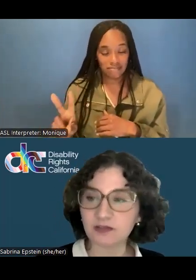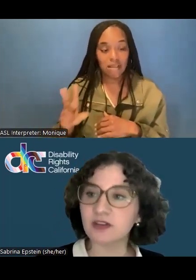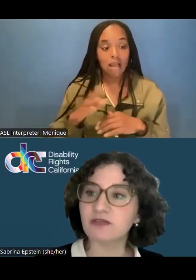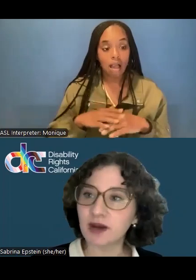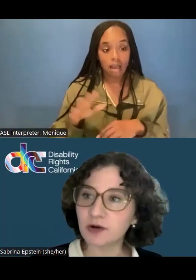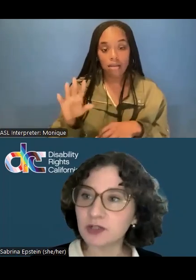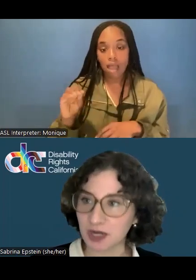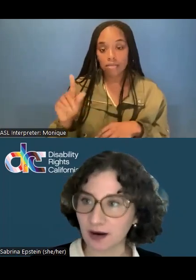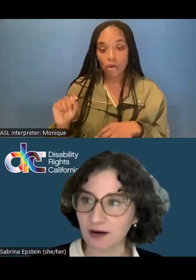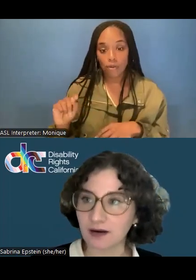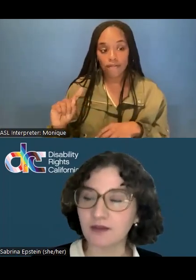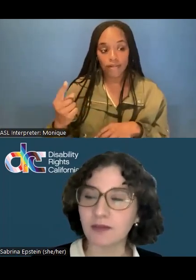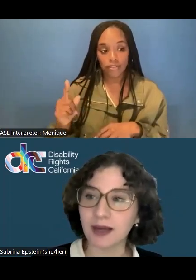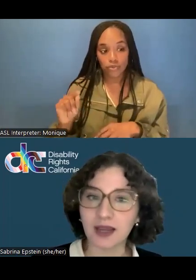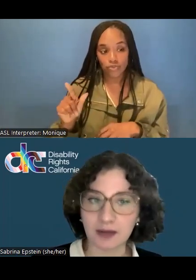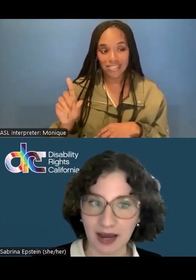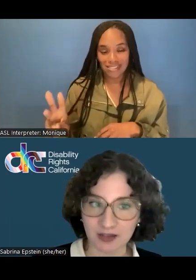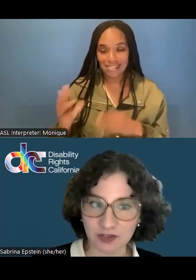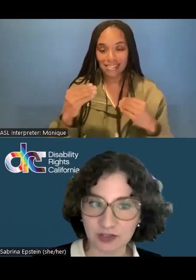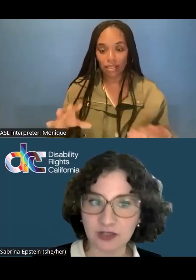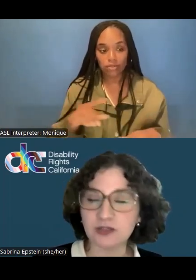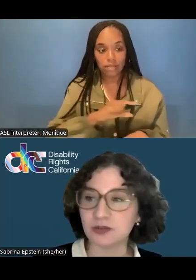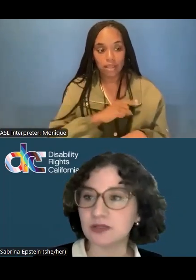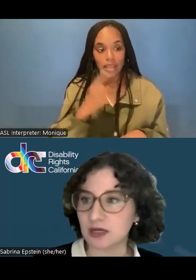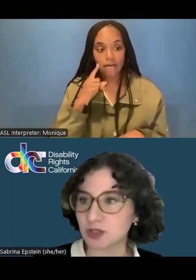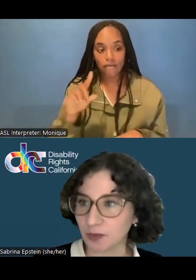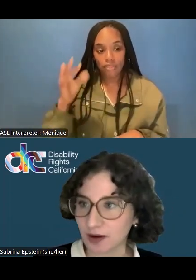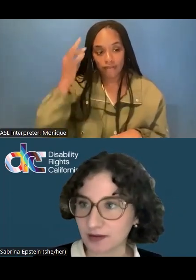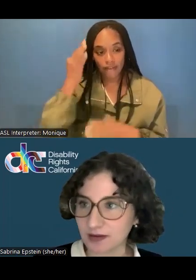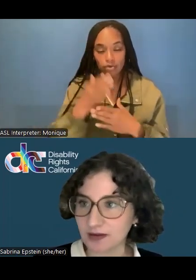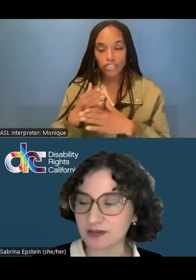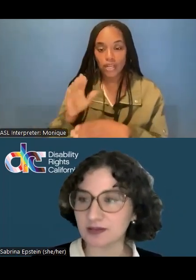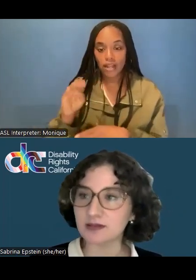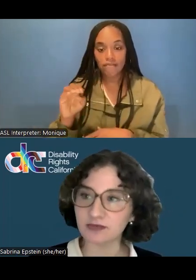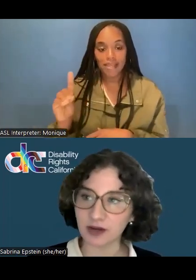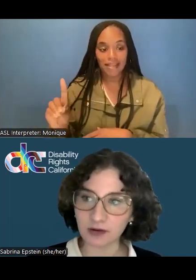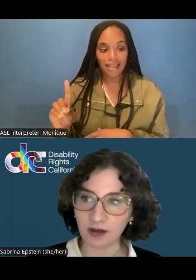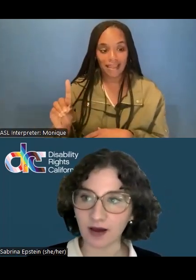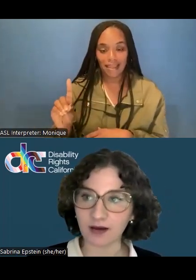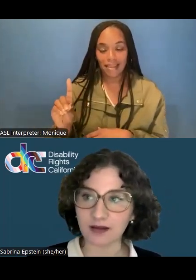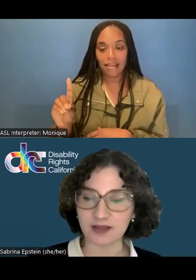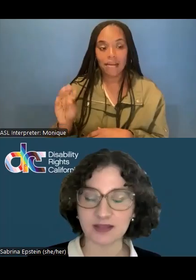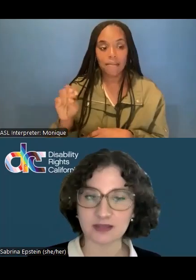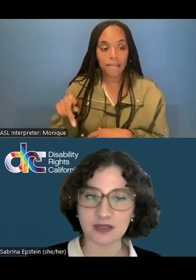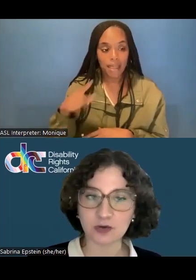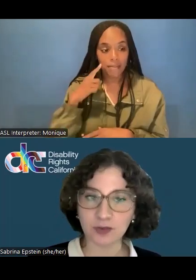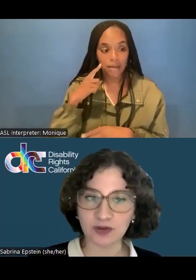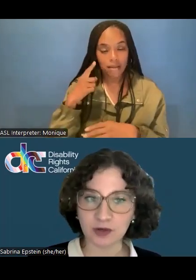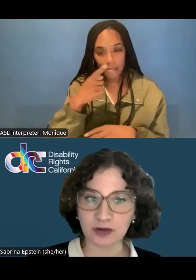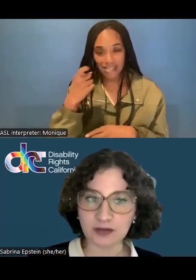for the federal share of the Medicaid match due to H.R. 1. So this is a federal law that says this group of immigrants